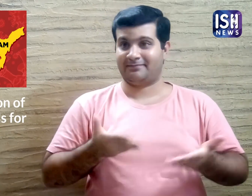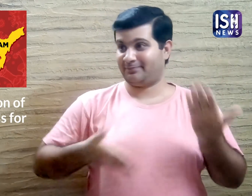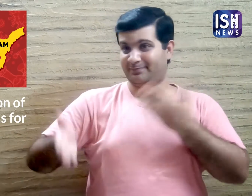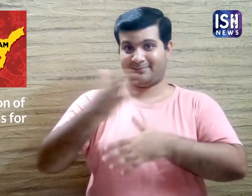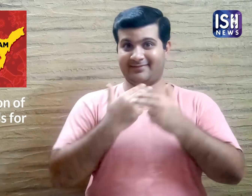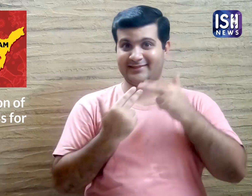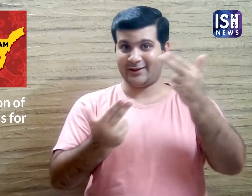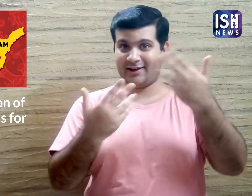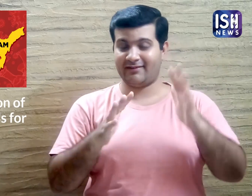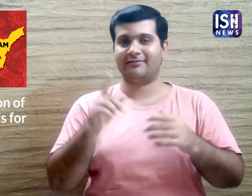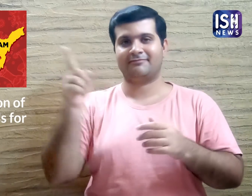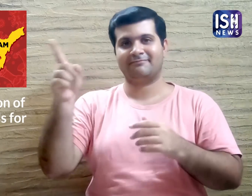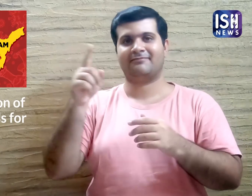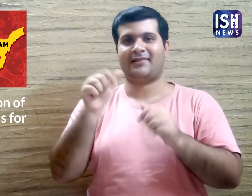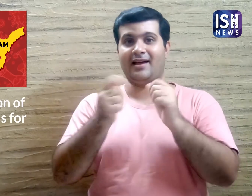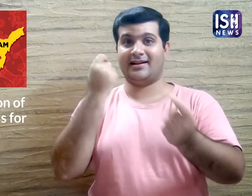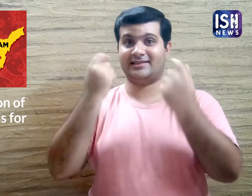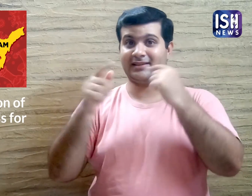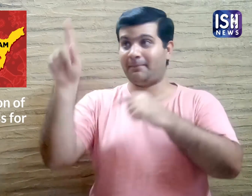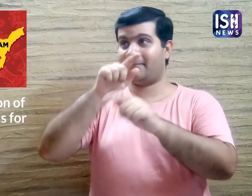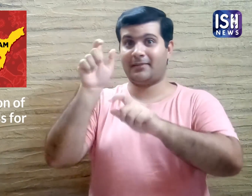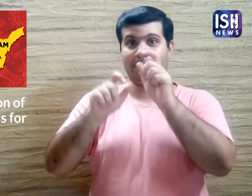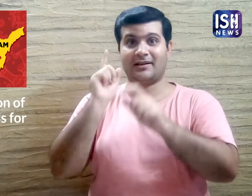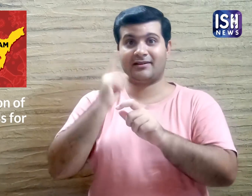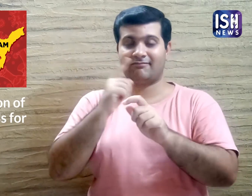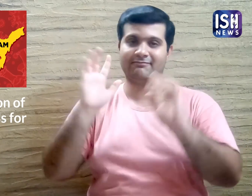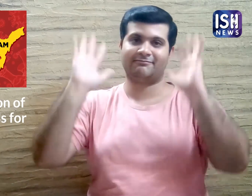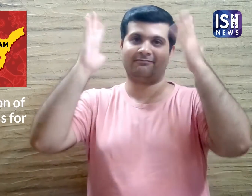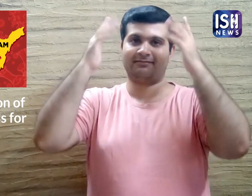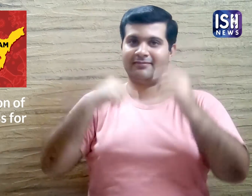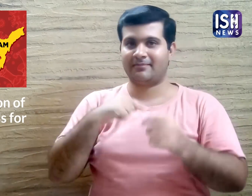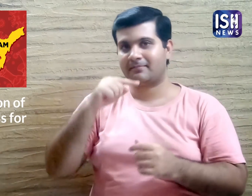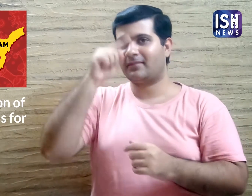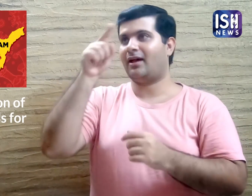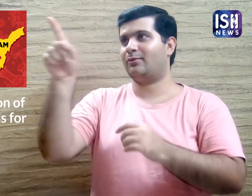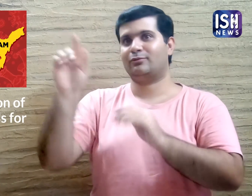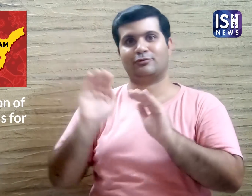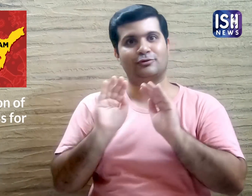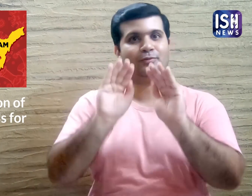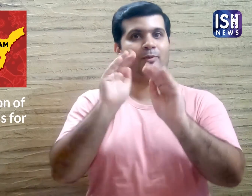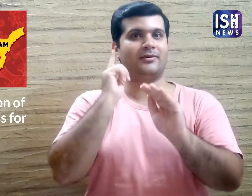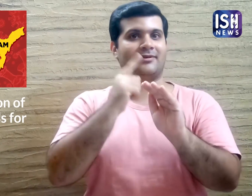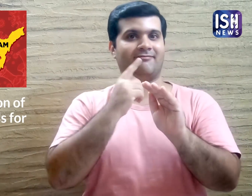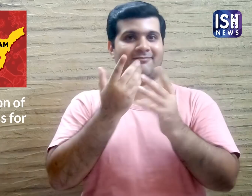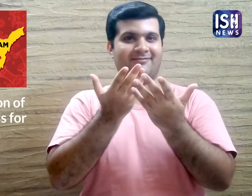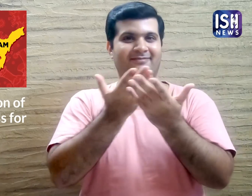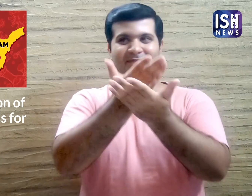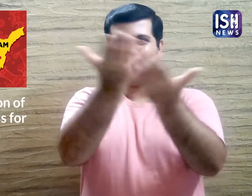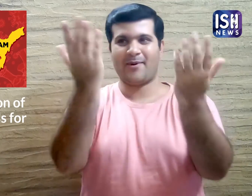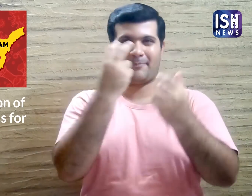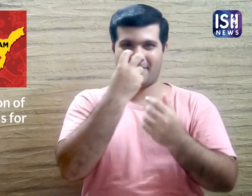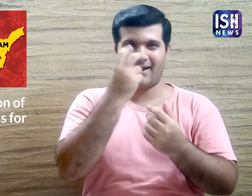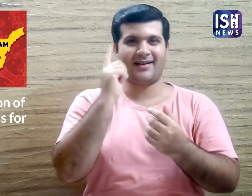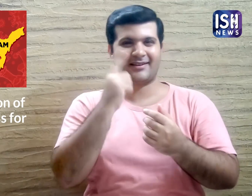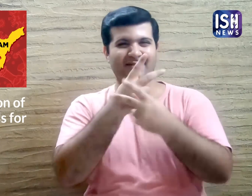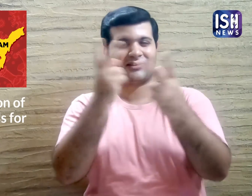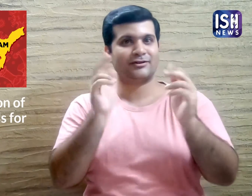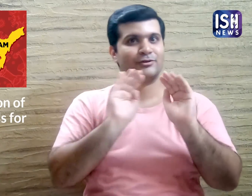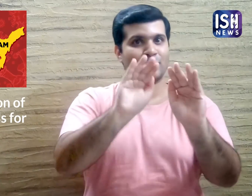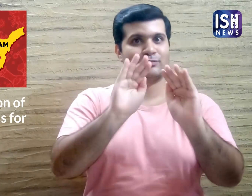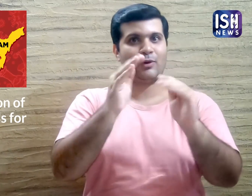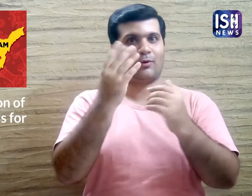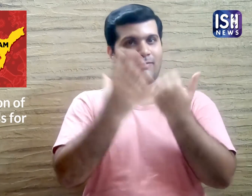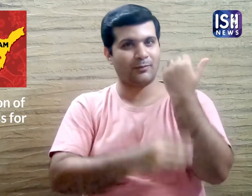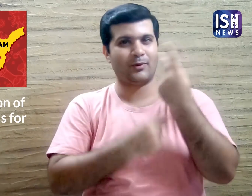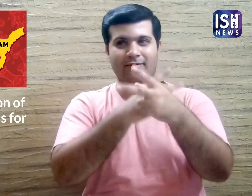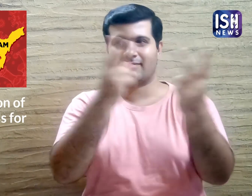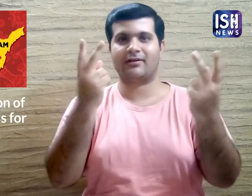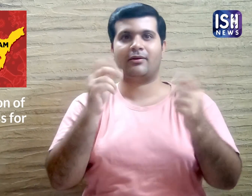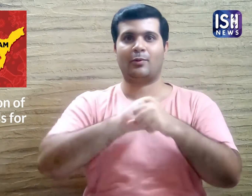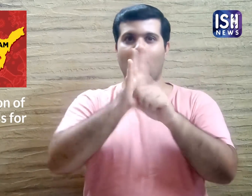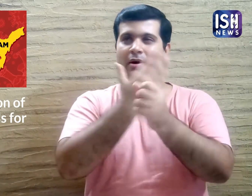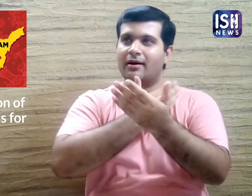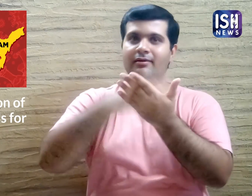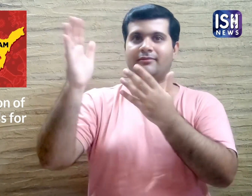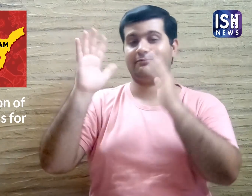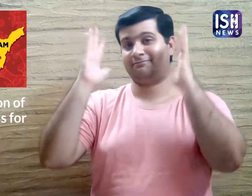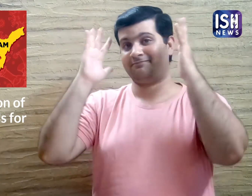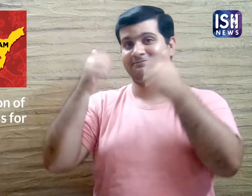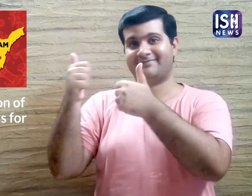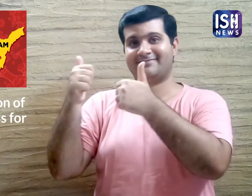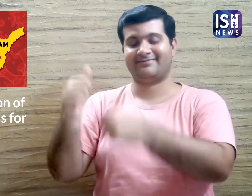We are very proud to see the AAD support people with disabilities and fighting to eliminate COVID-19.